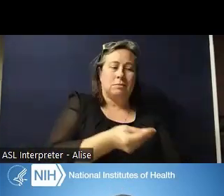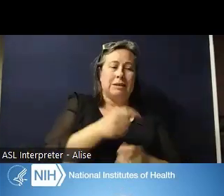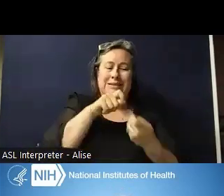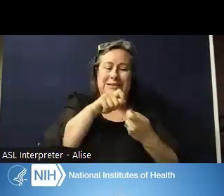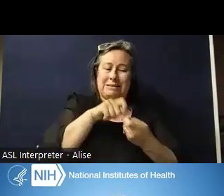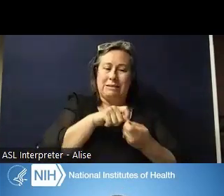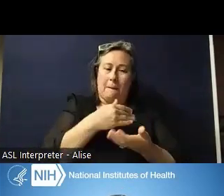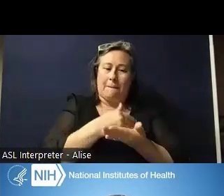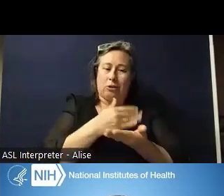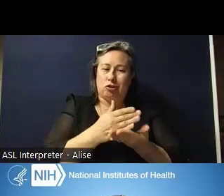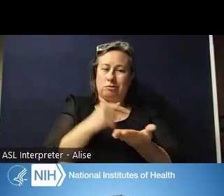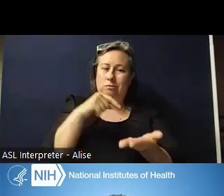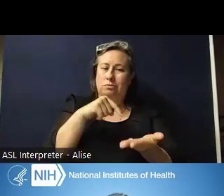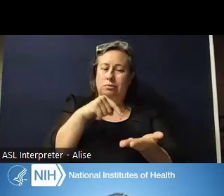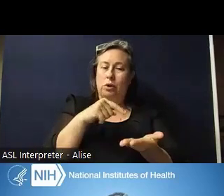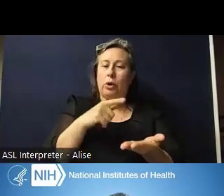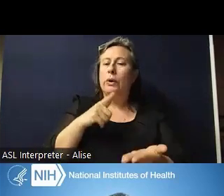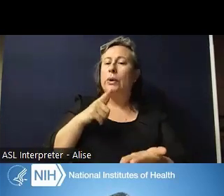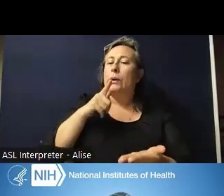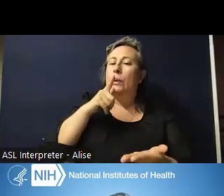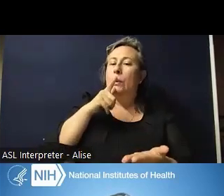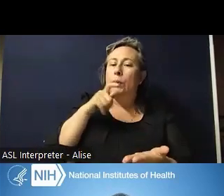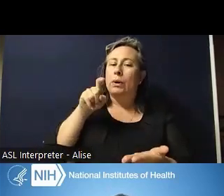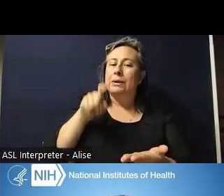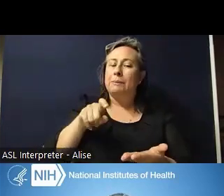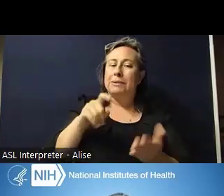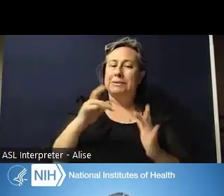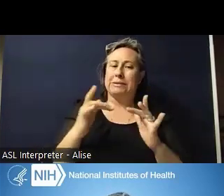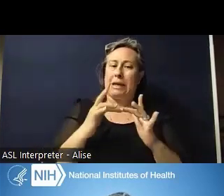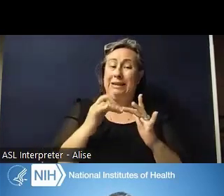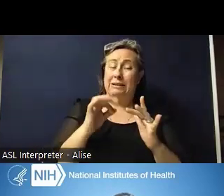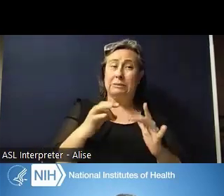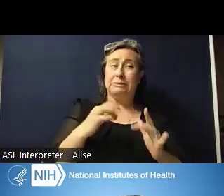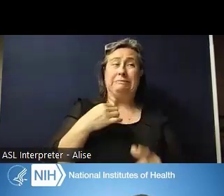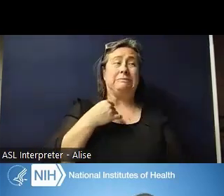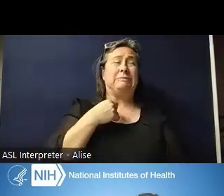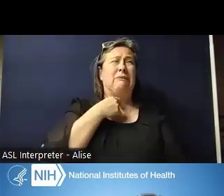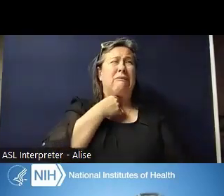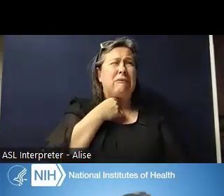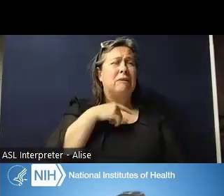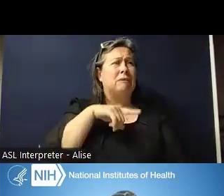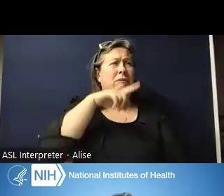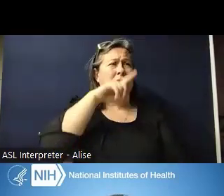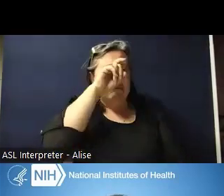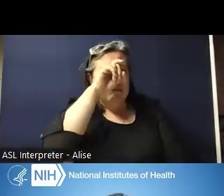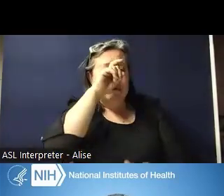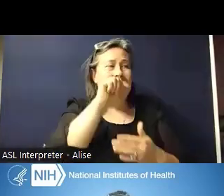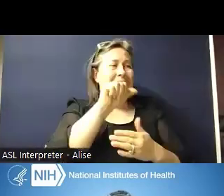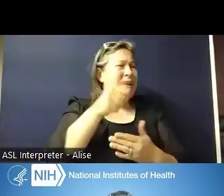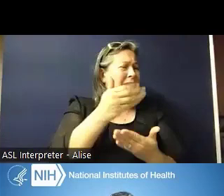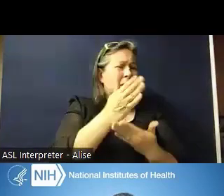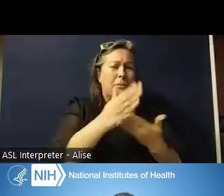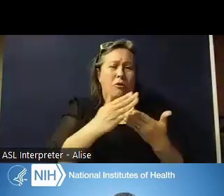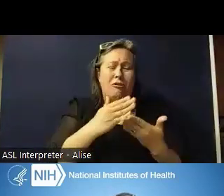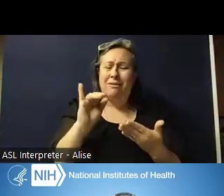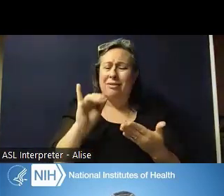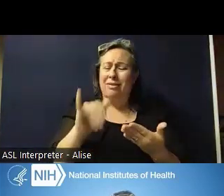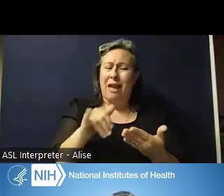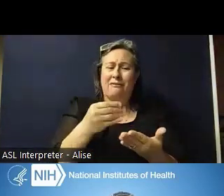and who you need to contact if you have questions about any part of the funding opportunity announcement.